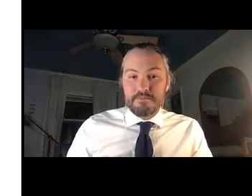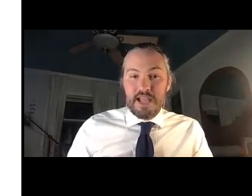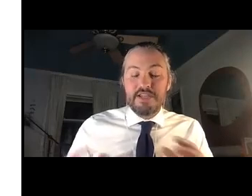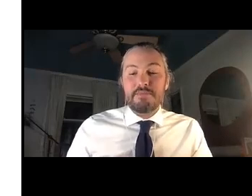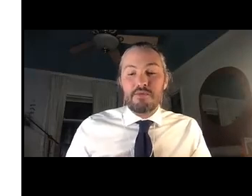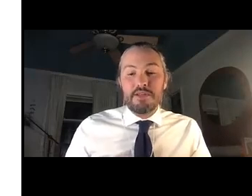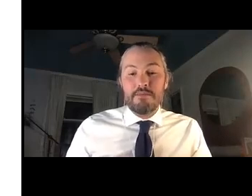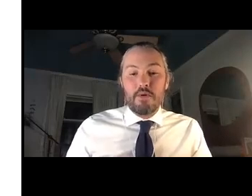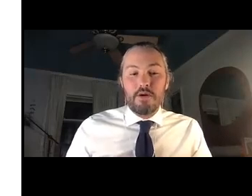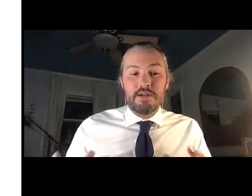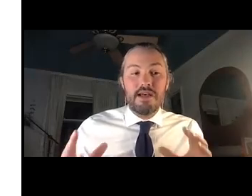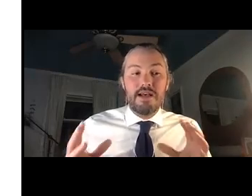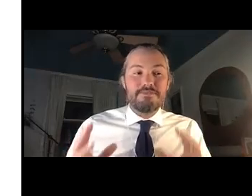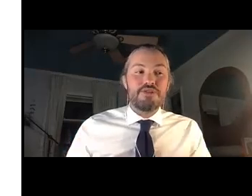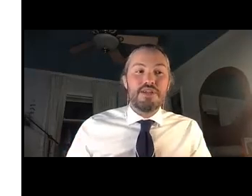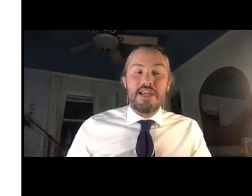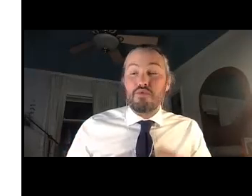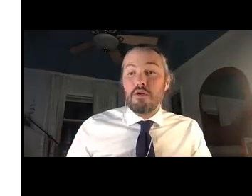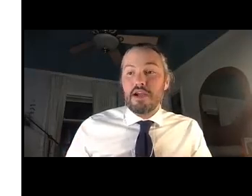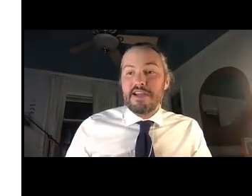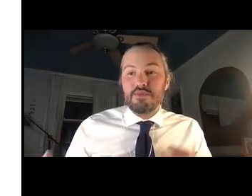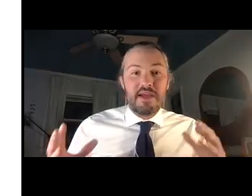This has been really important especially in rural areas we've had